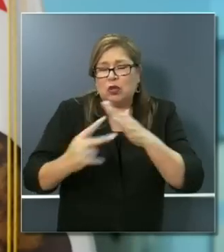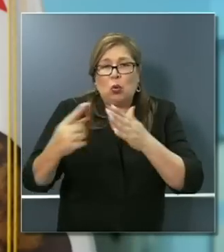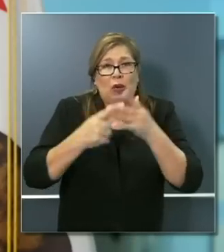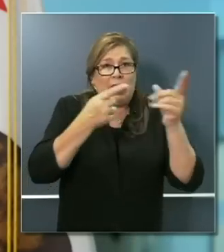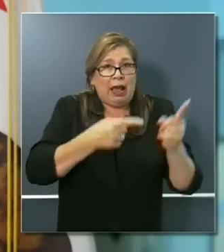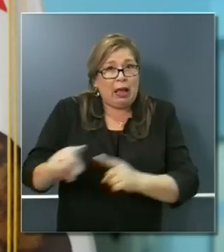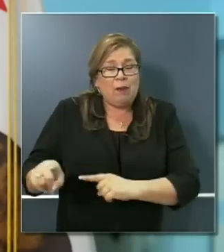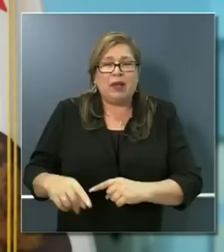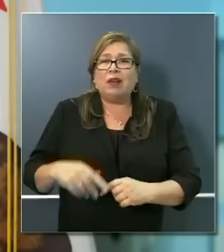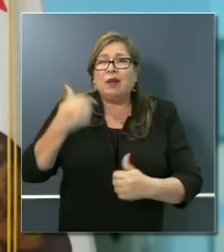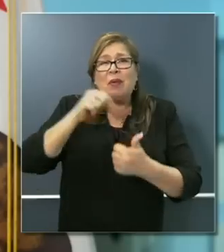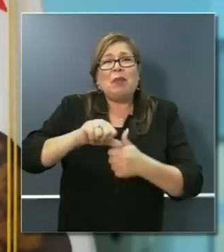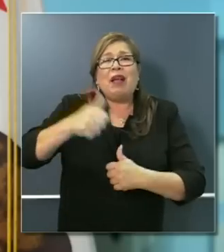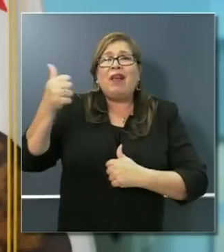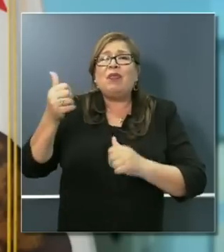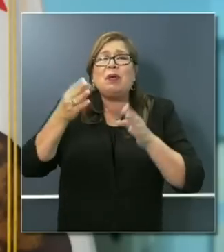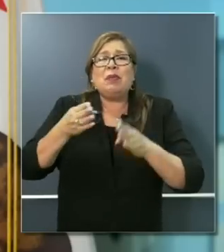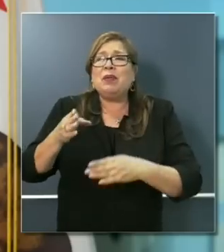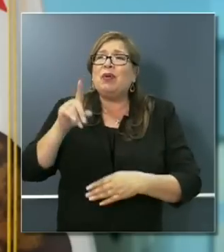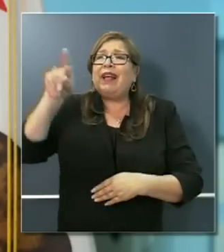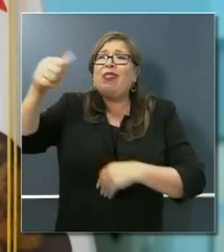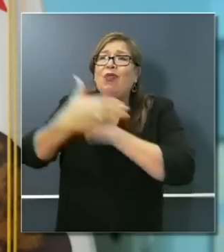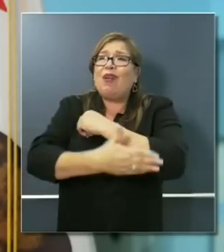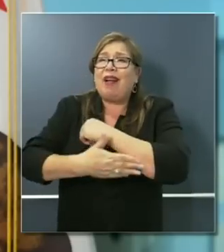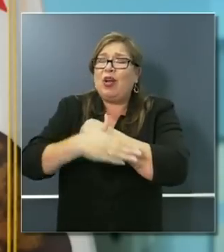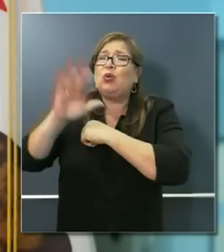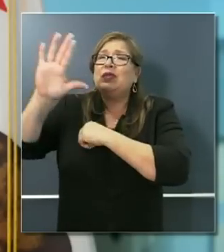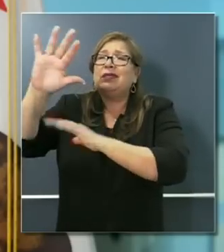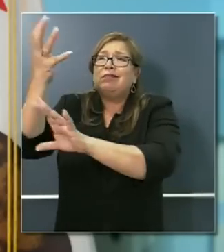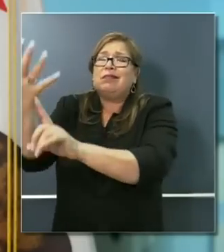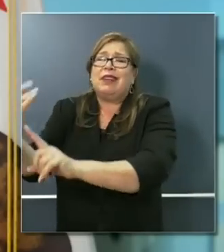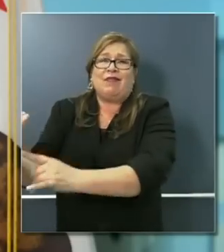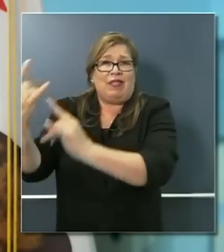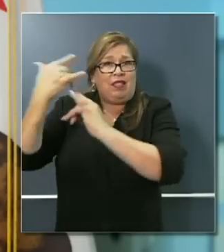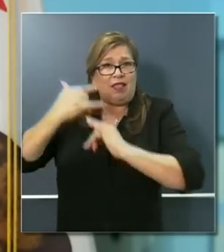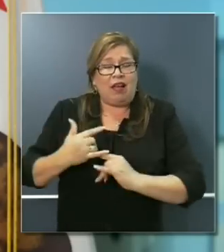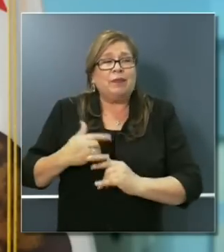PARTNERS DID, AS WELL. IT WAS BASED ON MODELS THAT WE HAVE BEEN TRACKING AND THINKING ABOUT SINCE WE LEARNED ABOUT COVID-19.